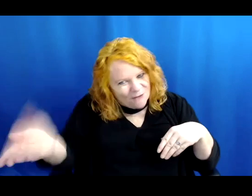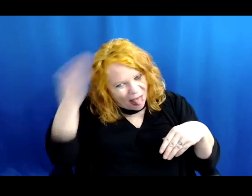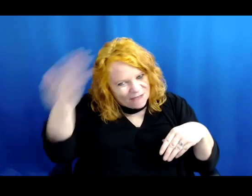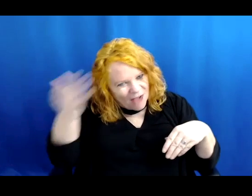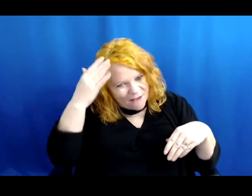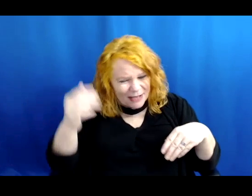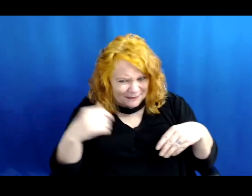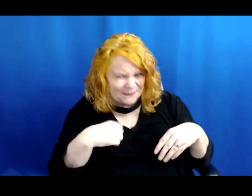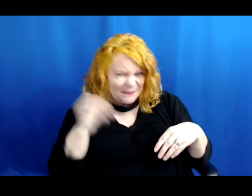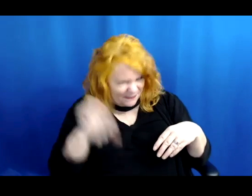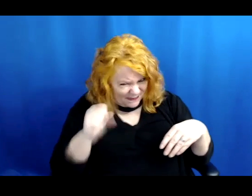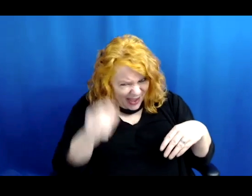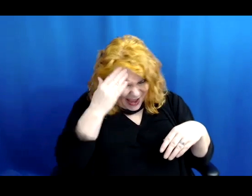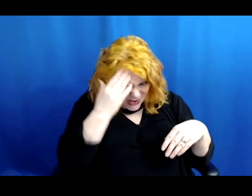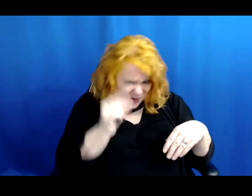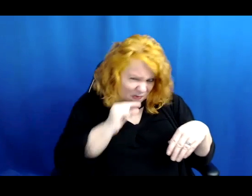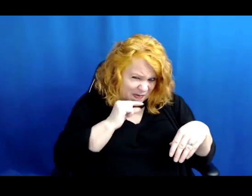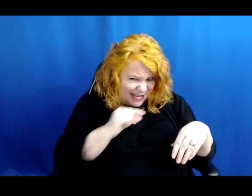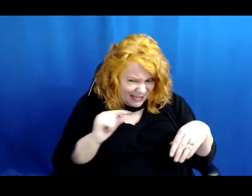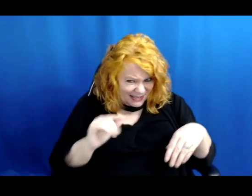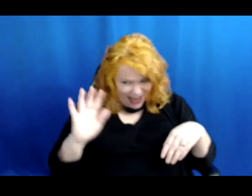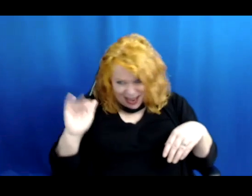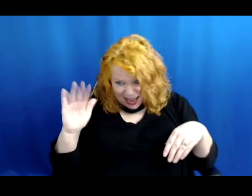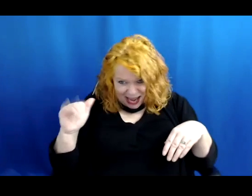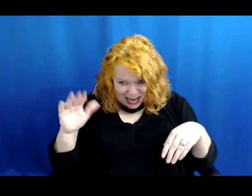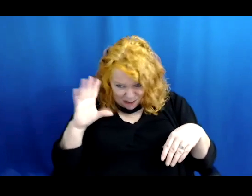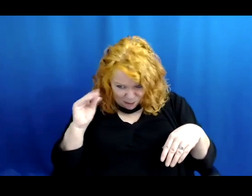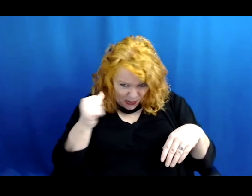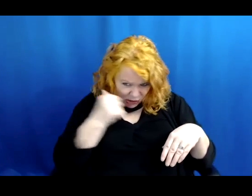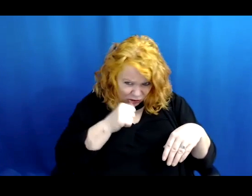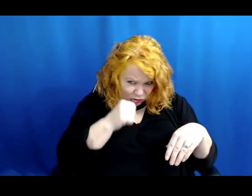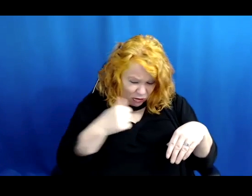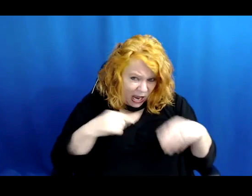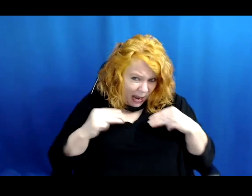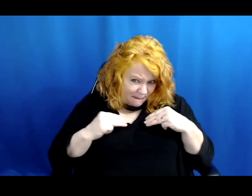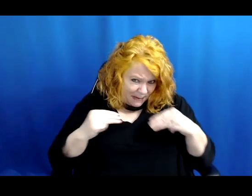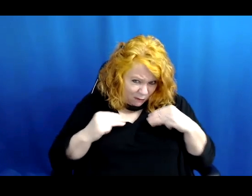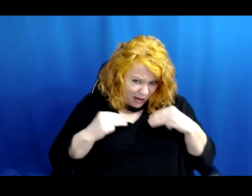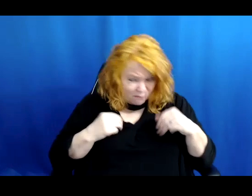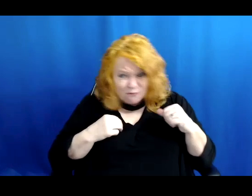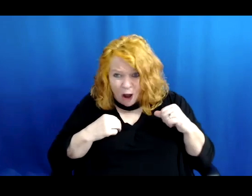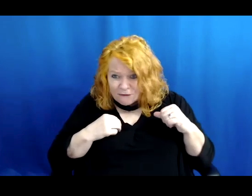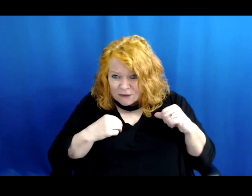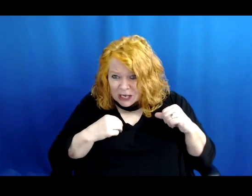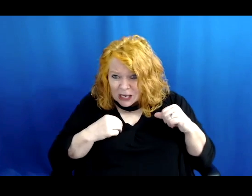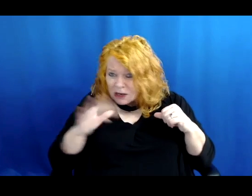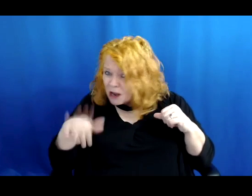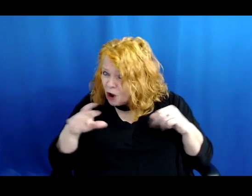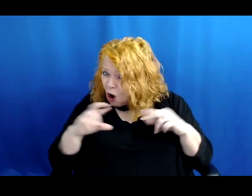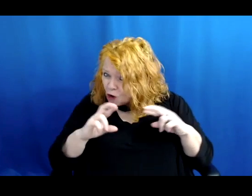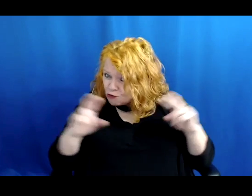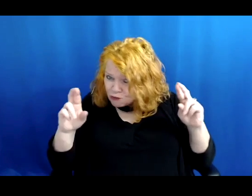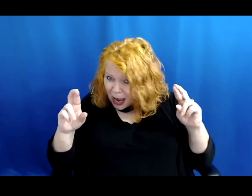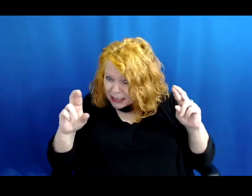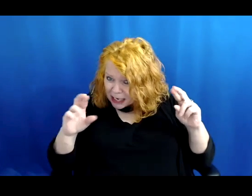Midwest Marvin: I do Gwyn. Hello boys and girls, I am Midwest Marvin. Have you all got your Midwest Marvins out